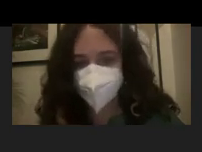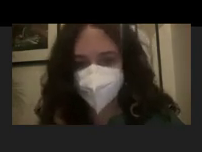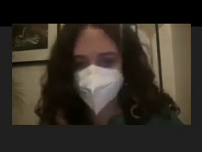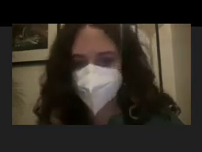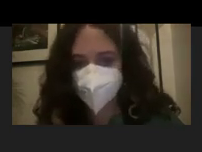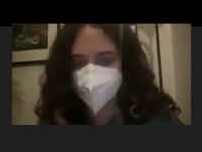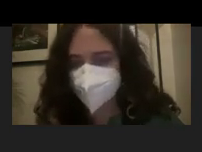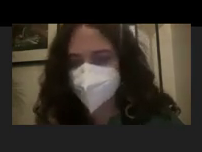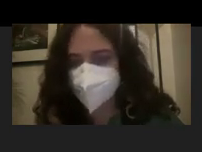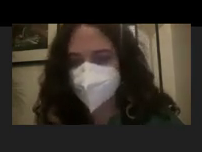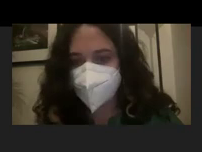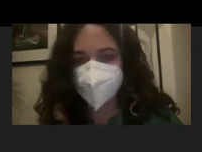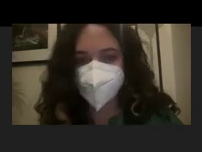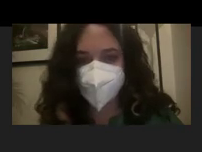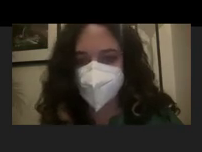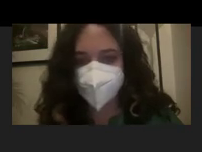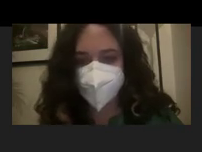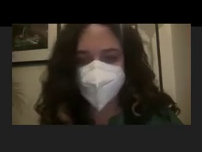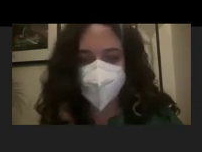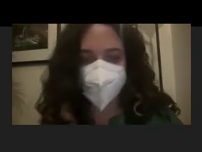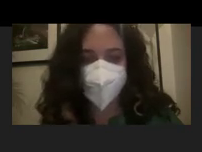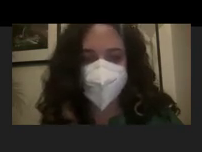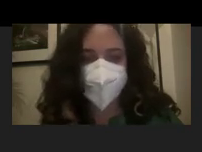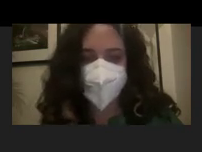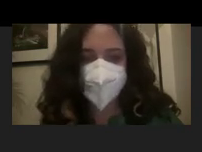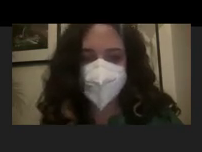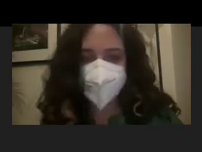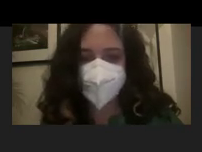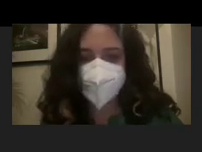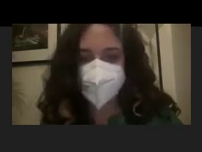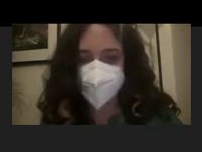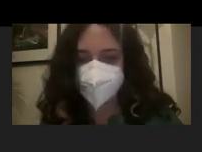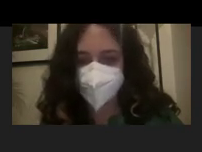risk of being harmed by Covid-19 and mask bans not just high-risk categories succumbing to Eugenics